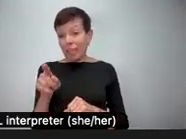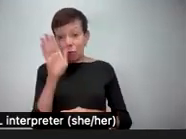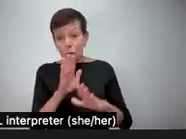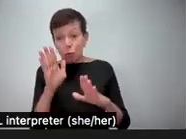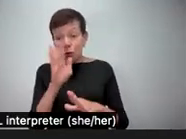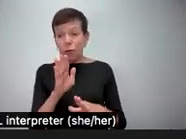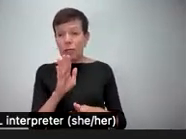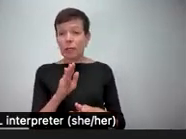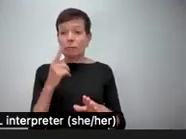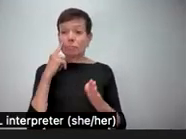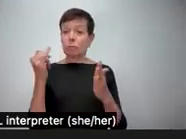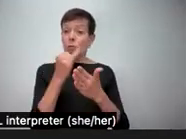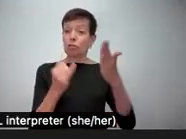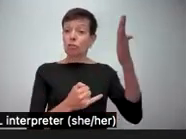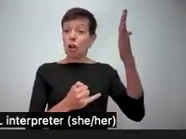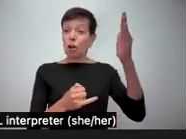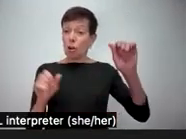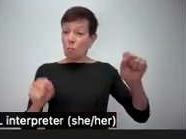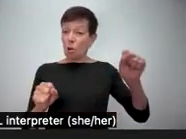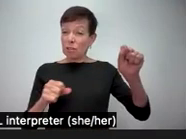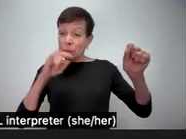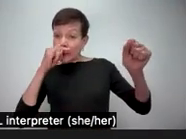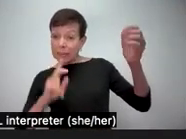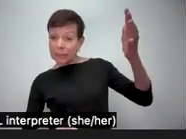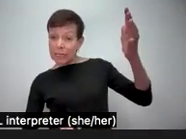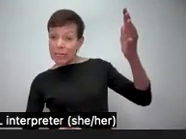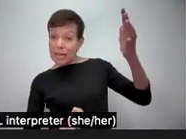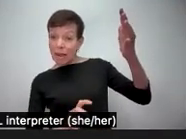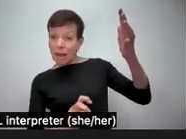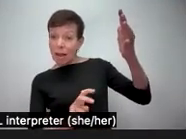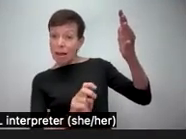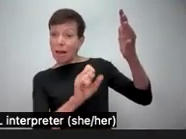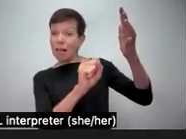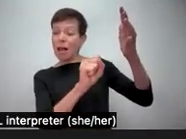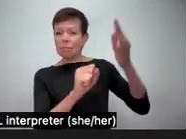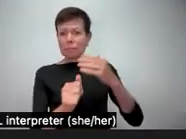we'd love to know what that concern is and how you think you might be able to mitigate it,